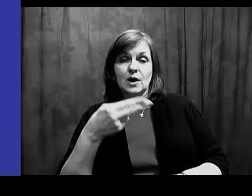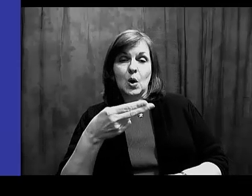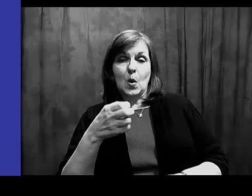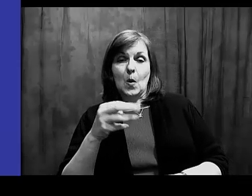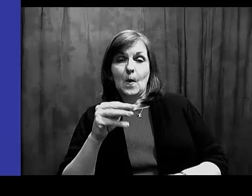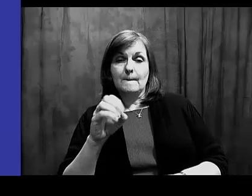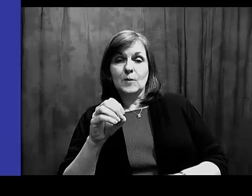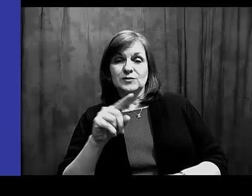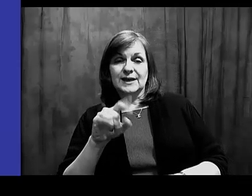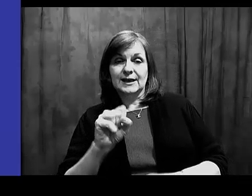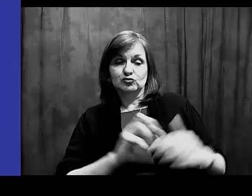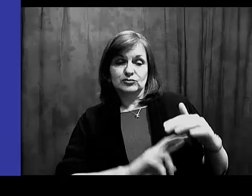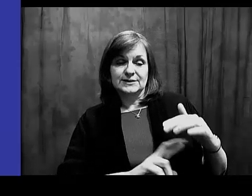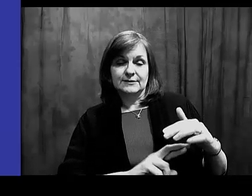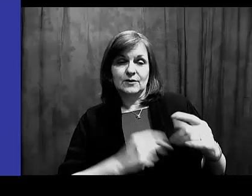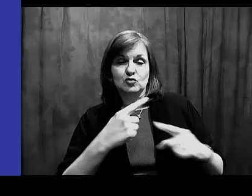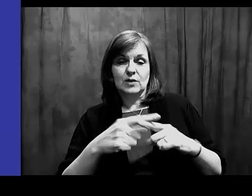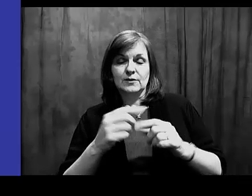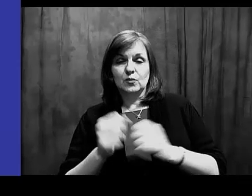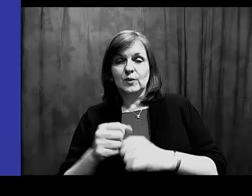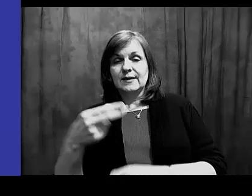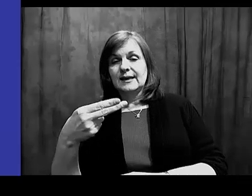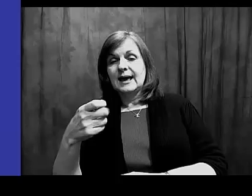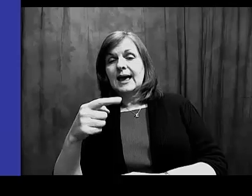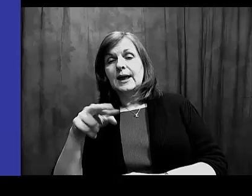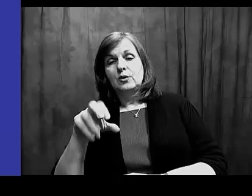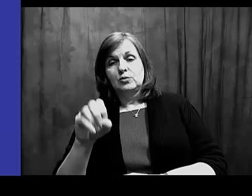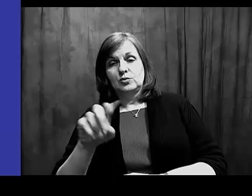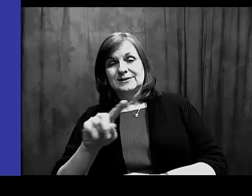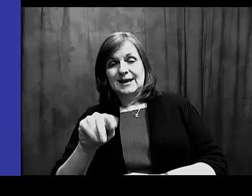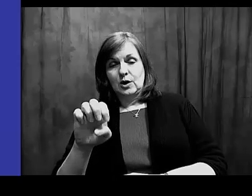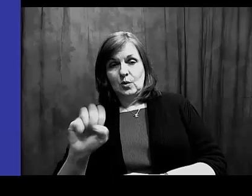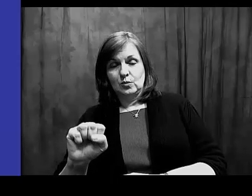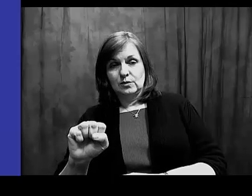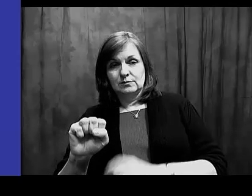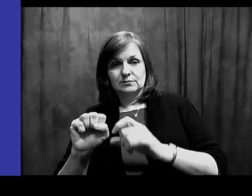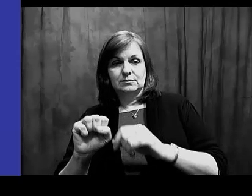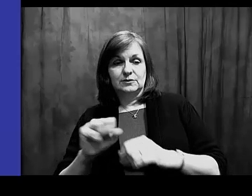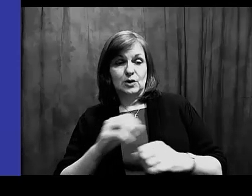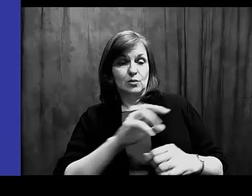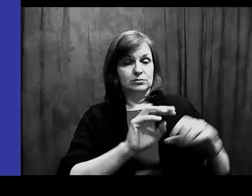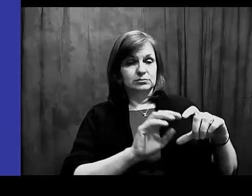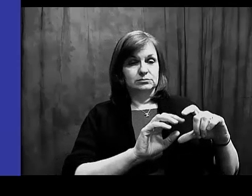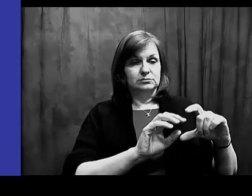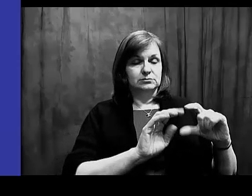but if you cross this homozygote recessive with a heterozygote as they have shown you